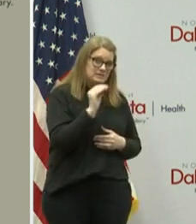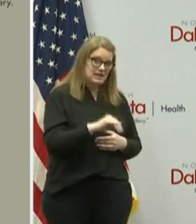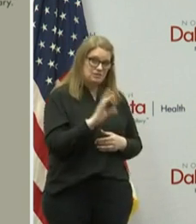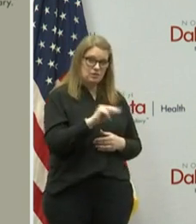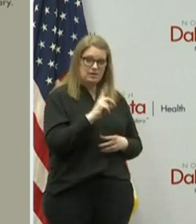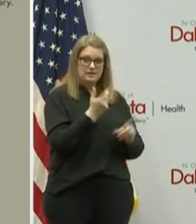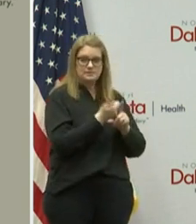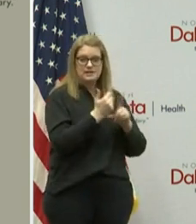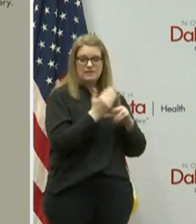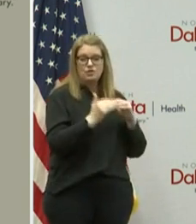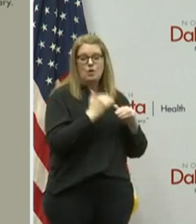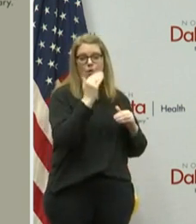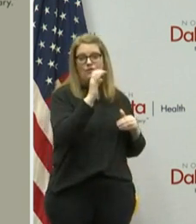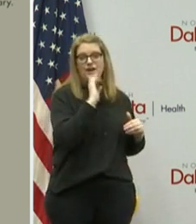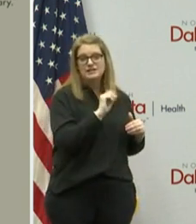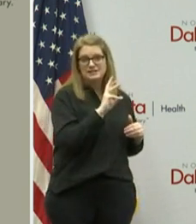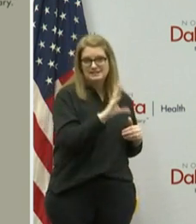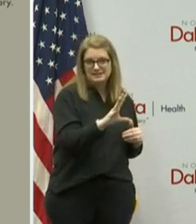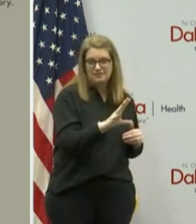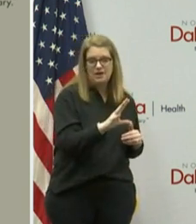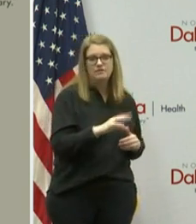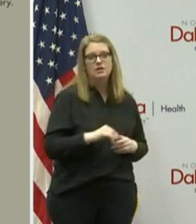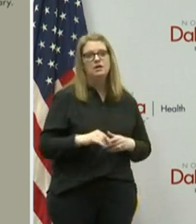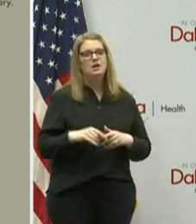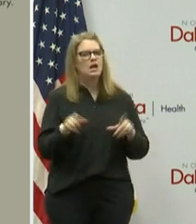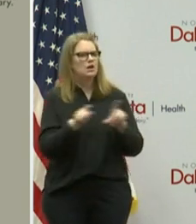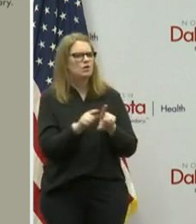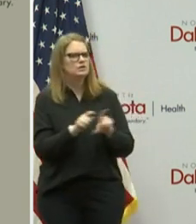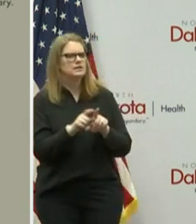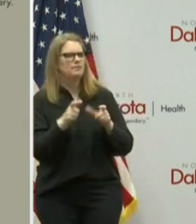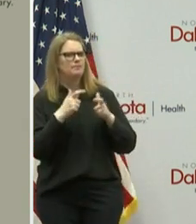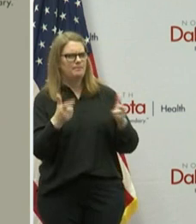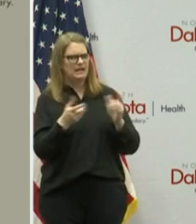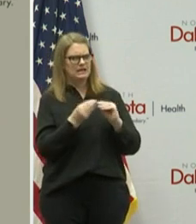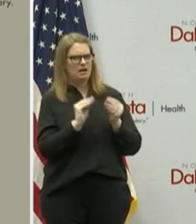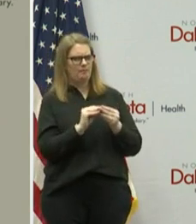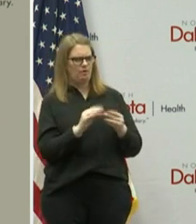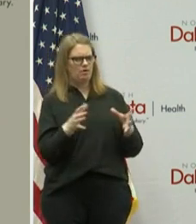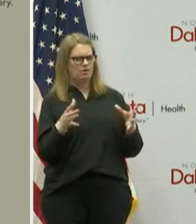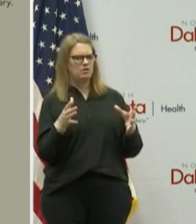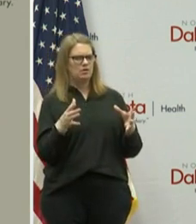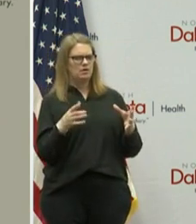CONGREGATE LIVING, BUT THERE ARE PLENTY OF PEOPLE VULNERABLE THAT HAVE AGE RELATED, 15% OF